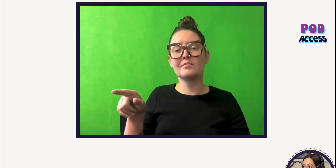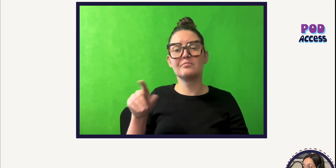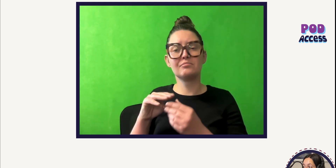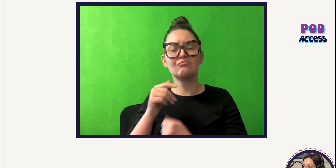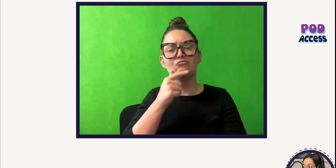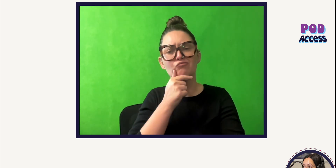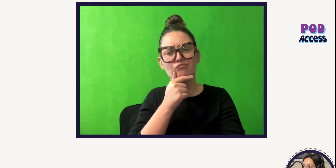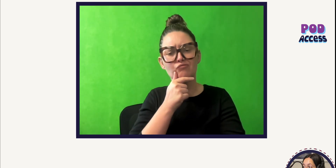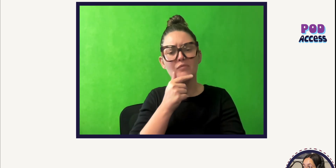Hmm.